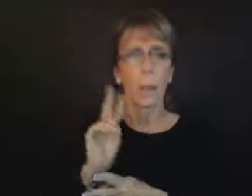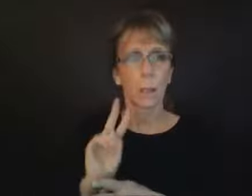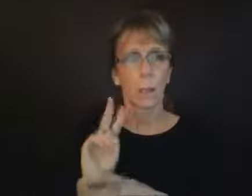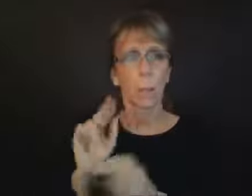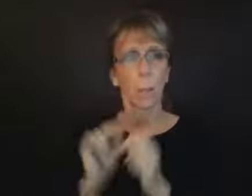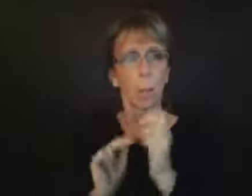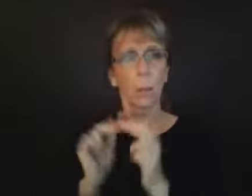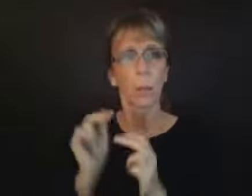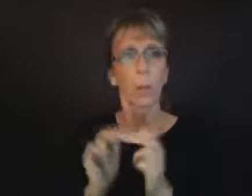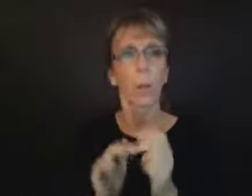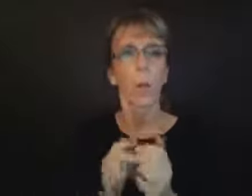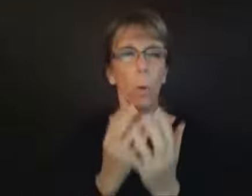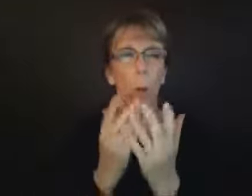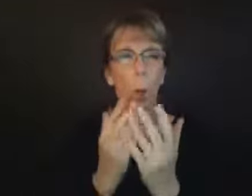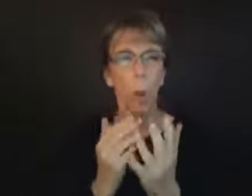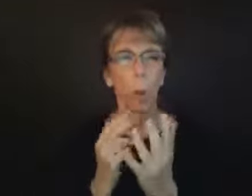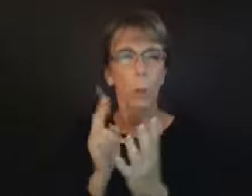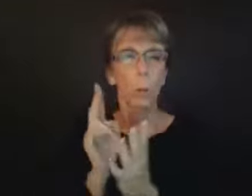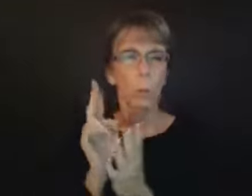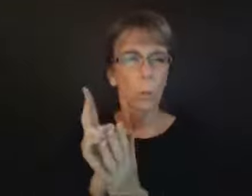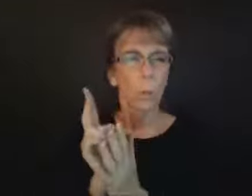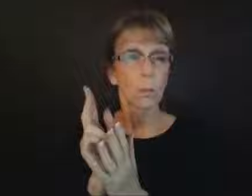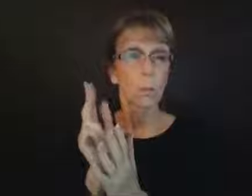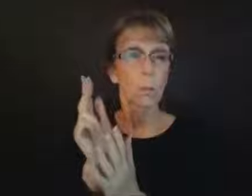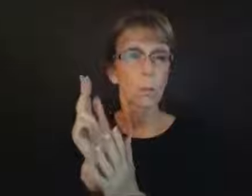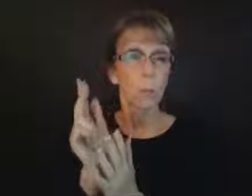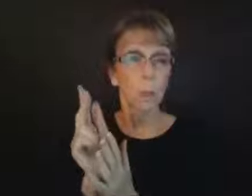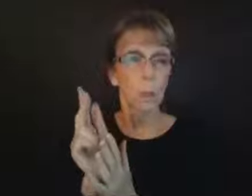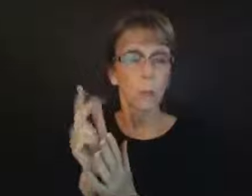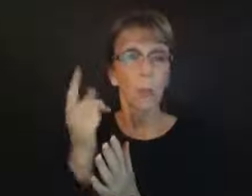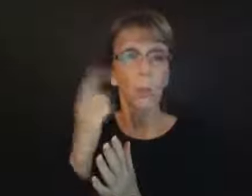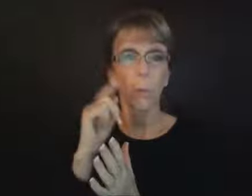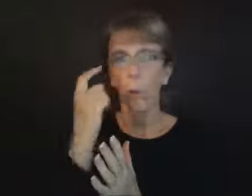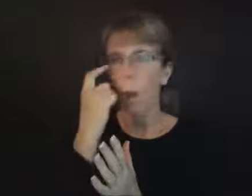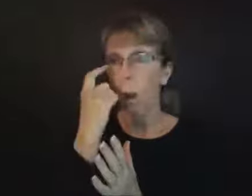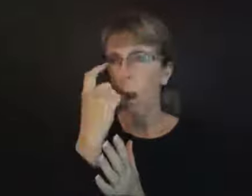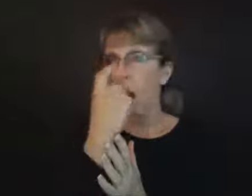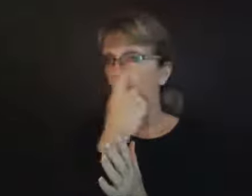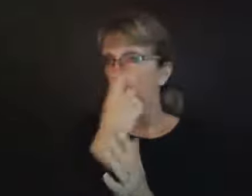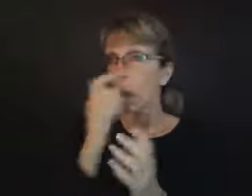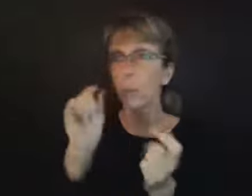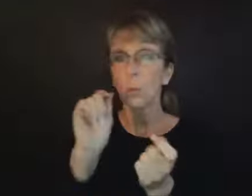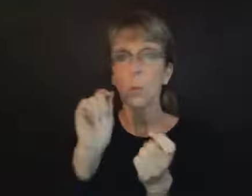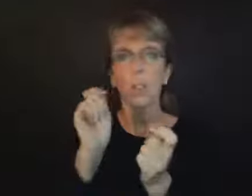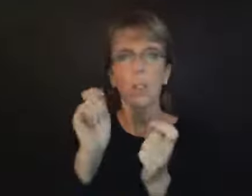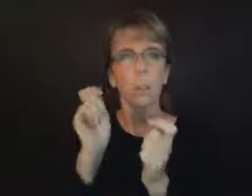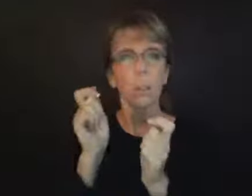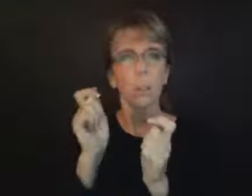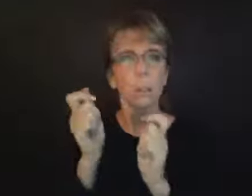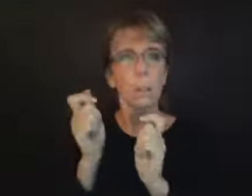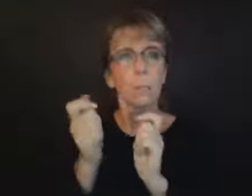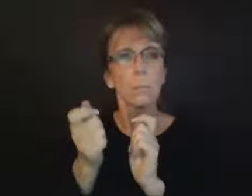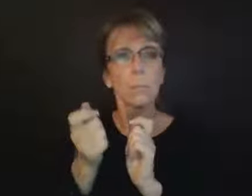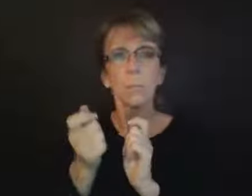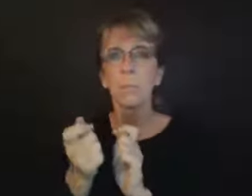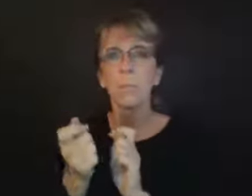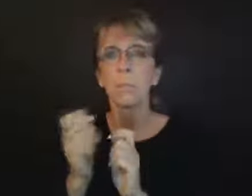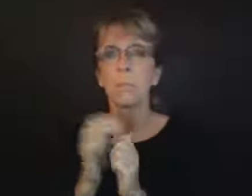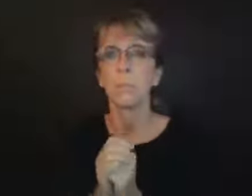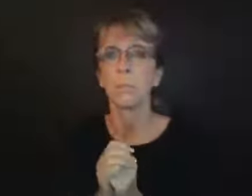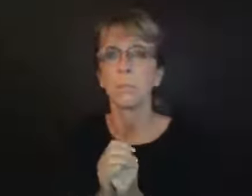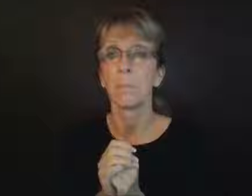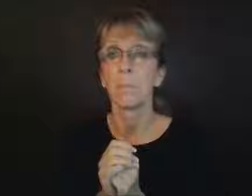we needed to wait a few minutes for their eyes to adjust to the change in lighting.